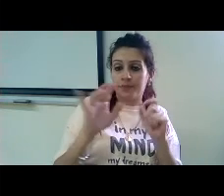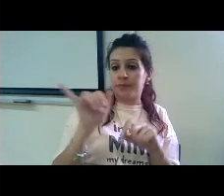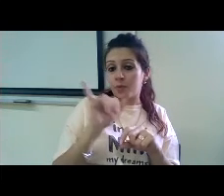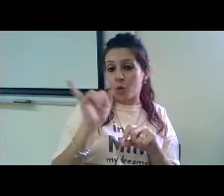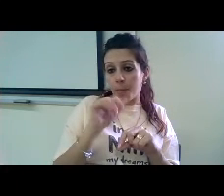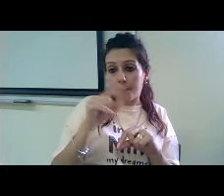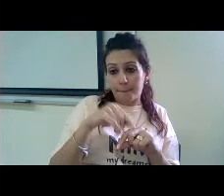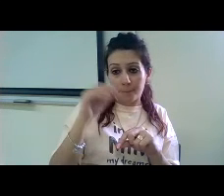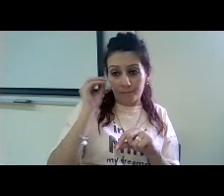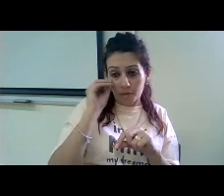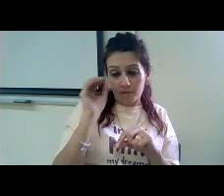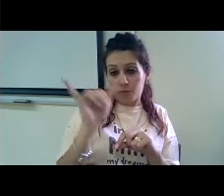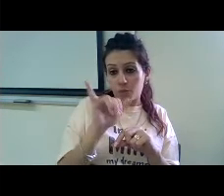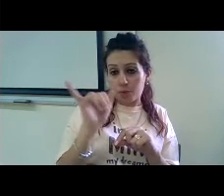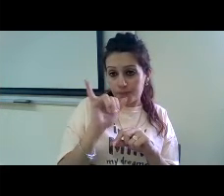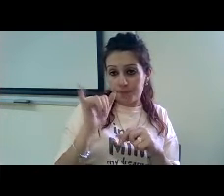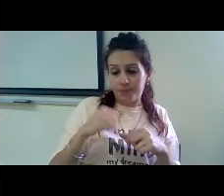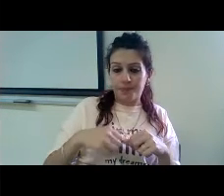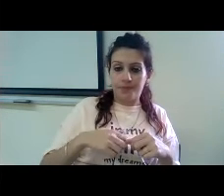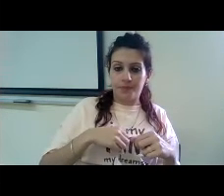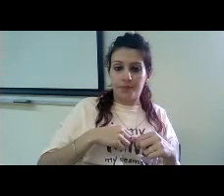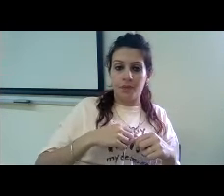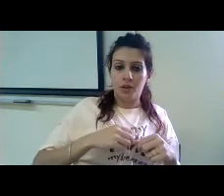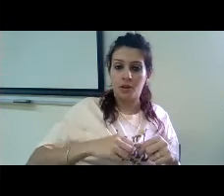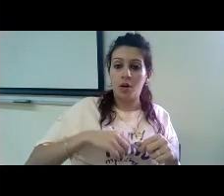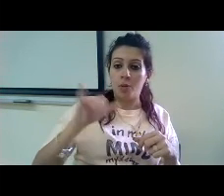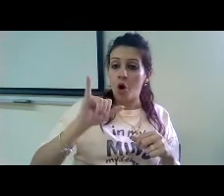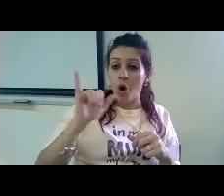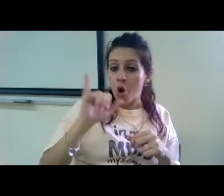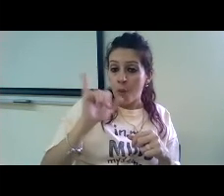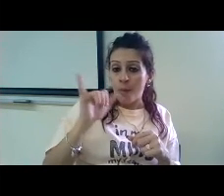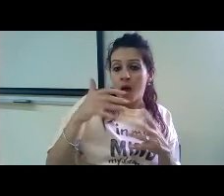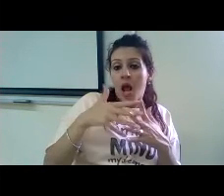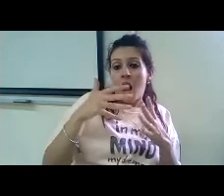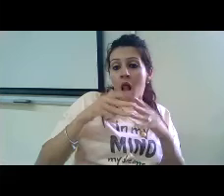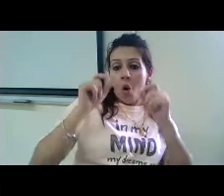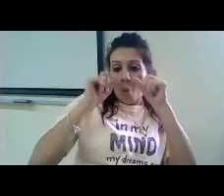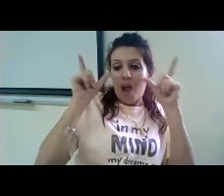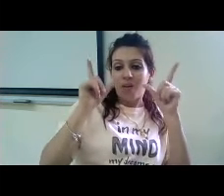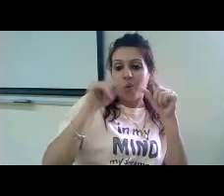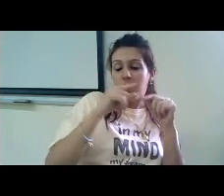contexts and teaching remotely, more of our teachers are now not only